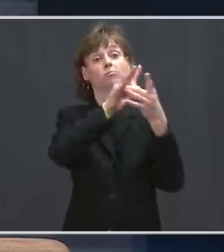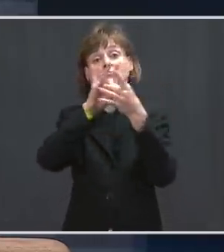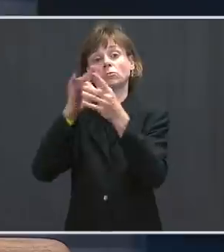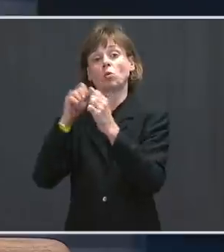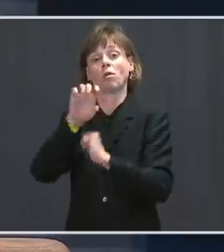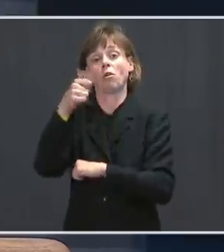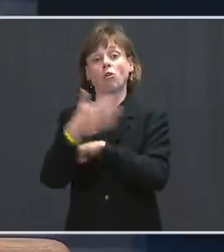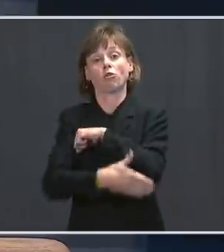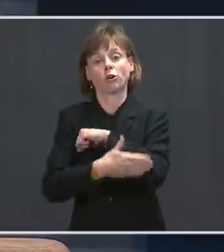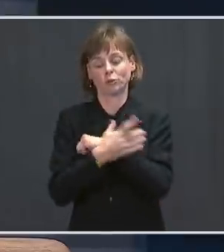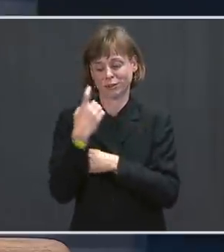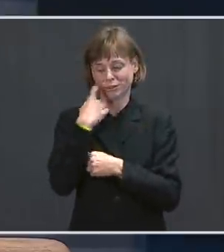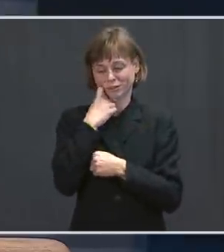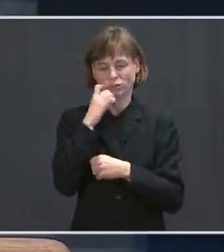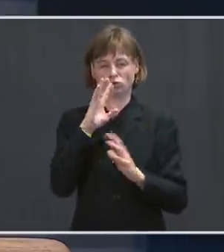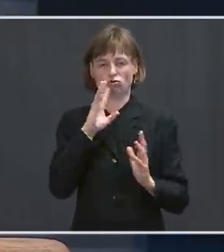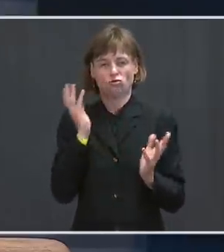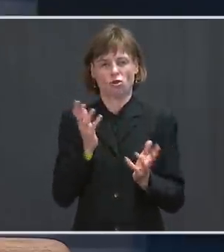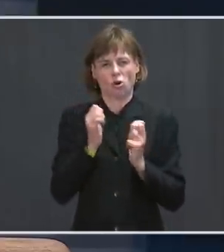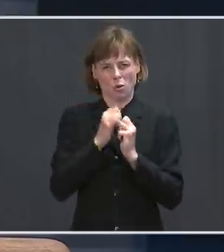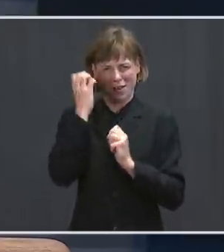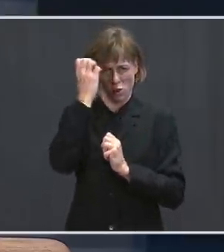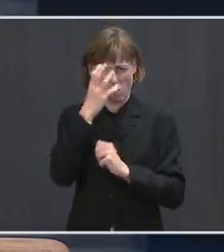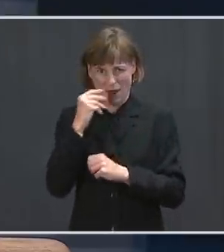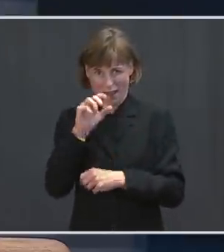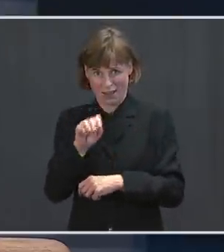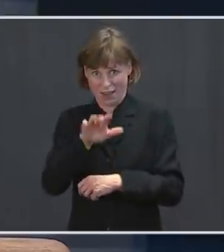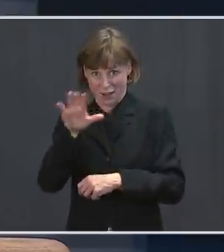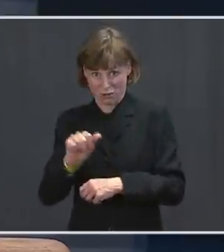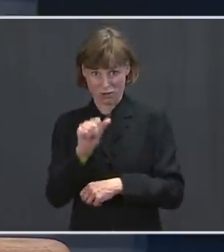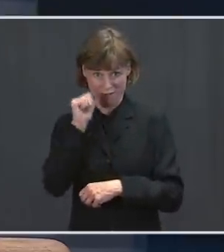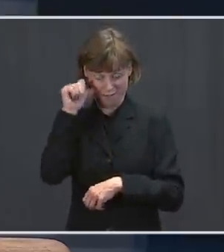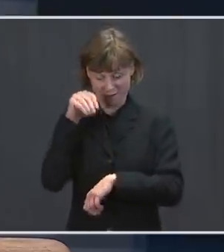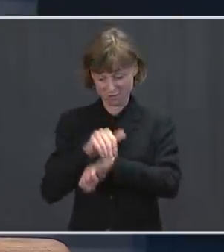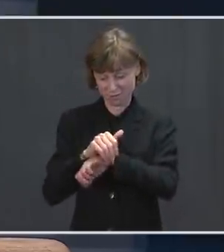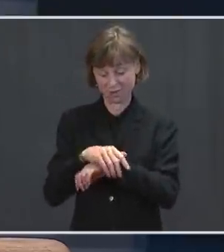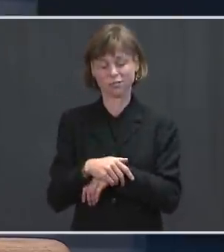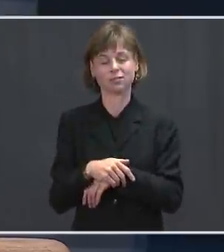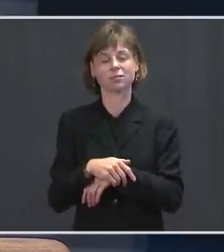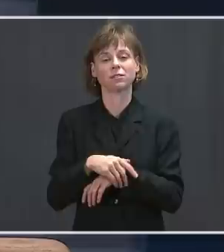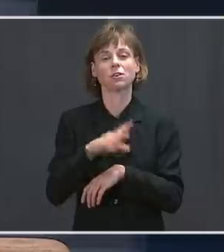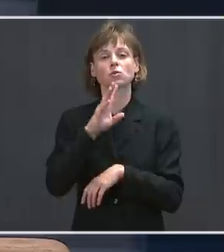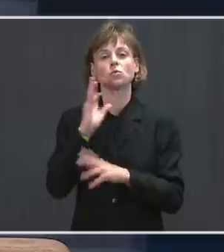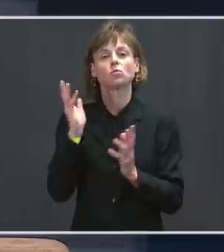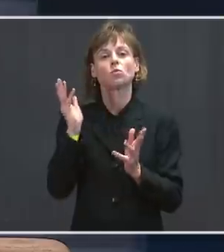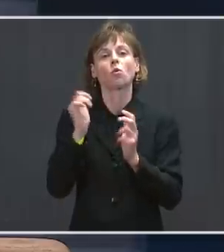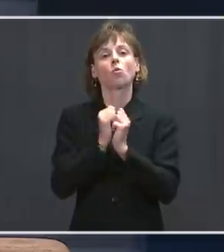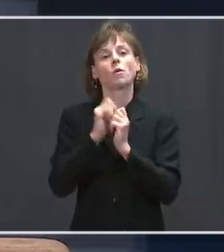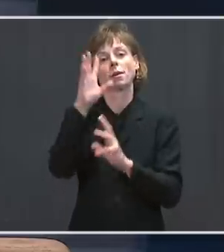Just last night, he had the opportunity to speak with both the president of the Republic of Korea and the prime minister of Australia.